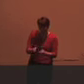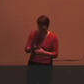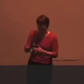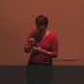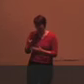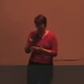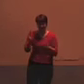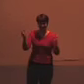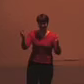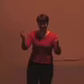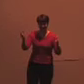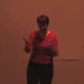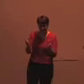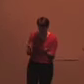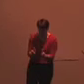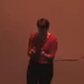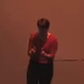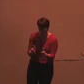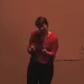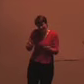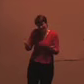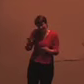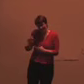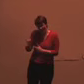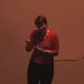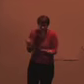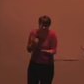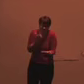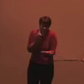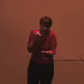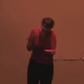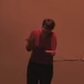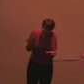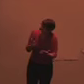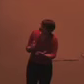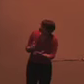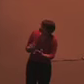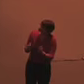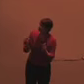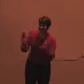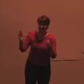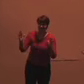And you will see this is a big box, and the middle box, and small box.